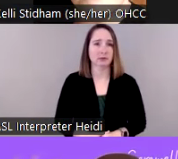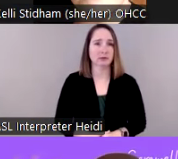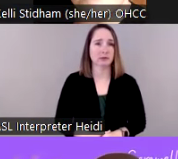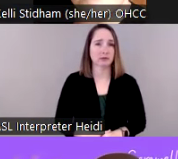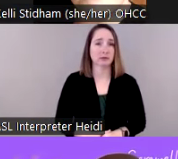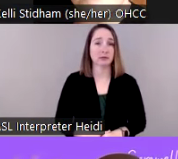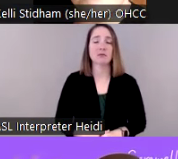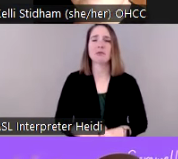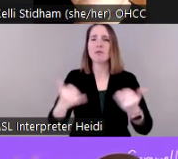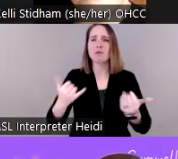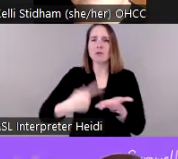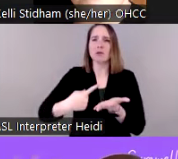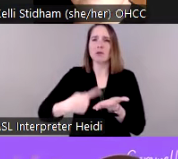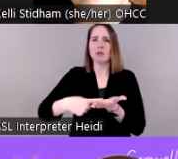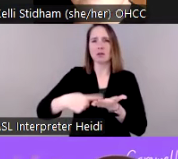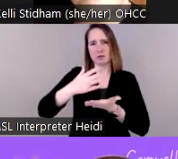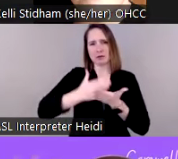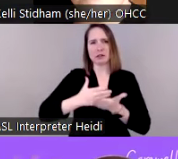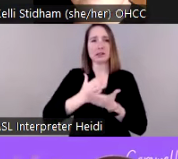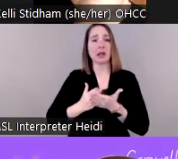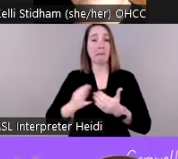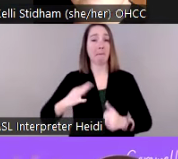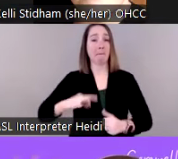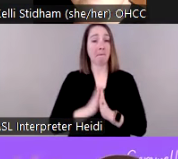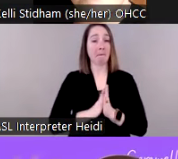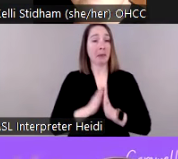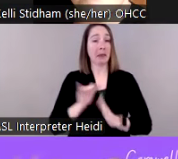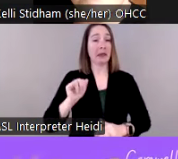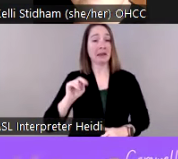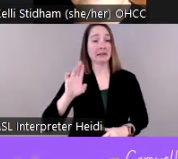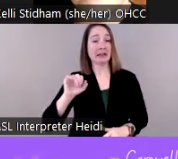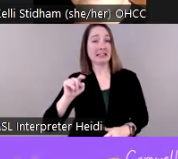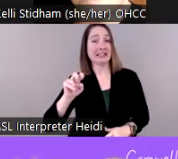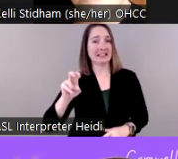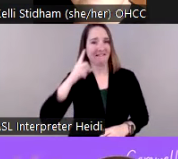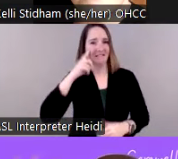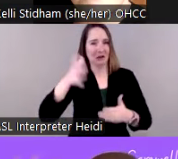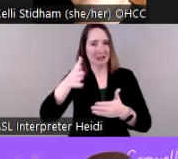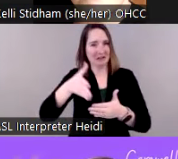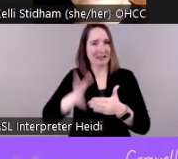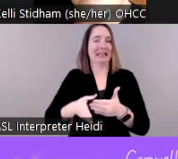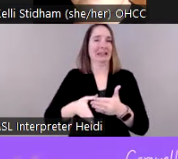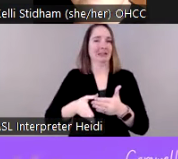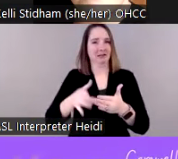So let's talk about some incentives that